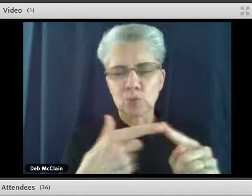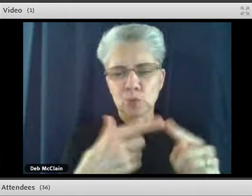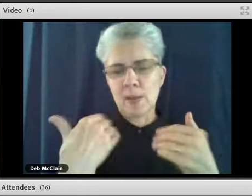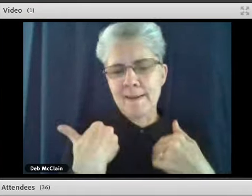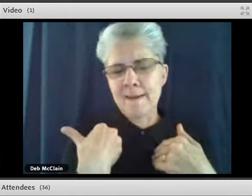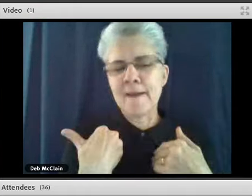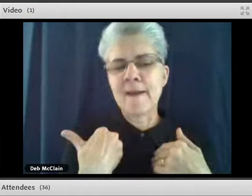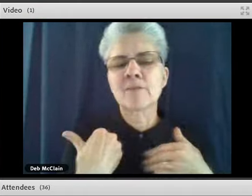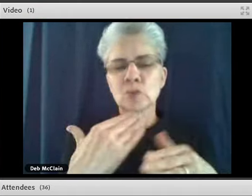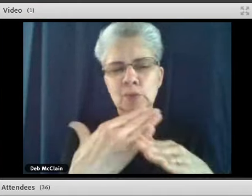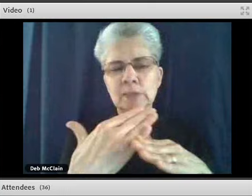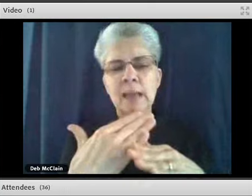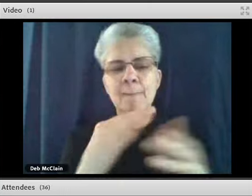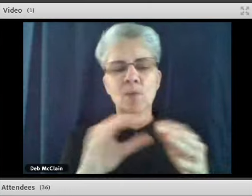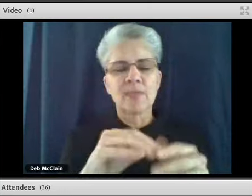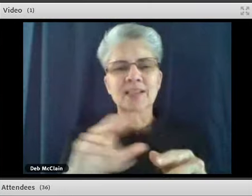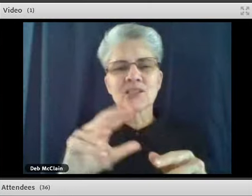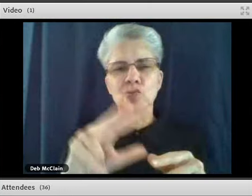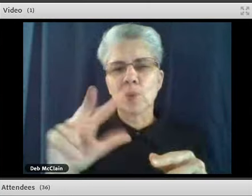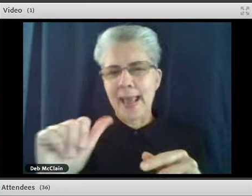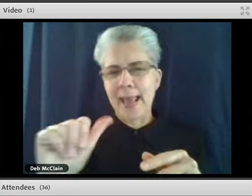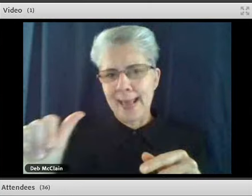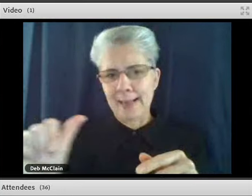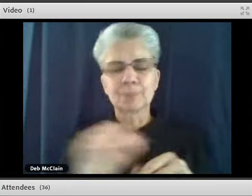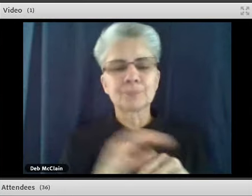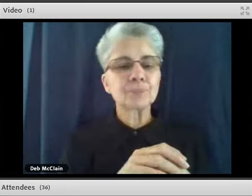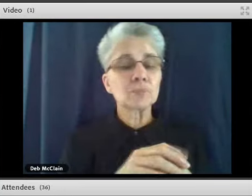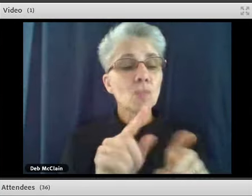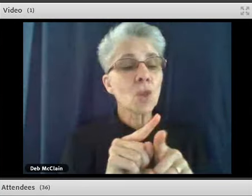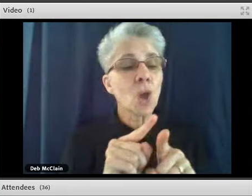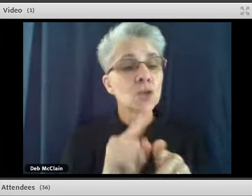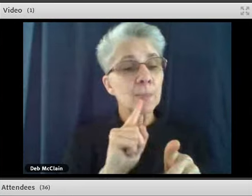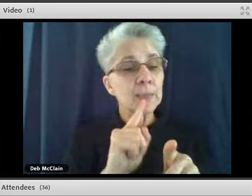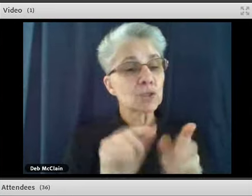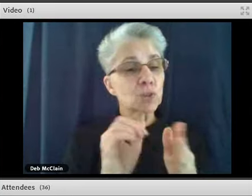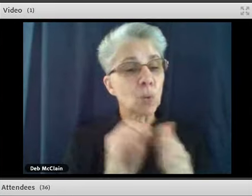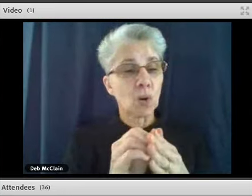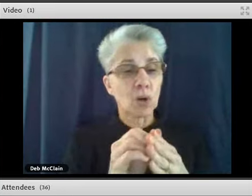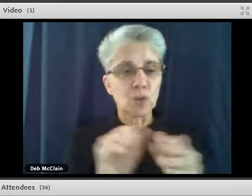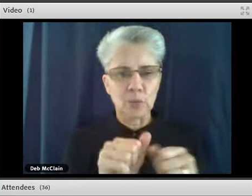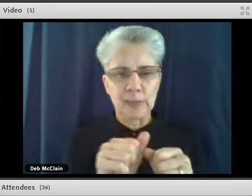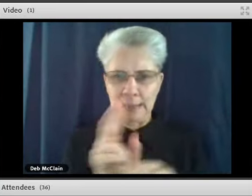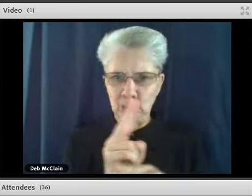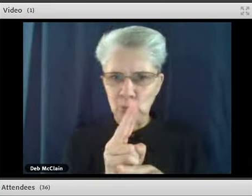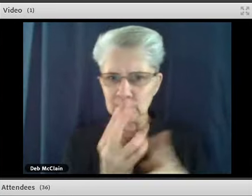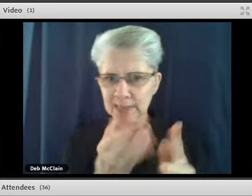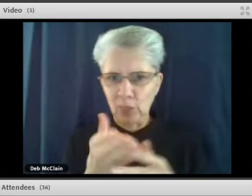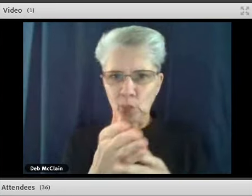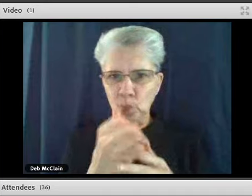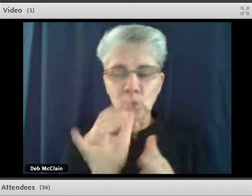that's a great thing to have. Again, that's a AAA level. Also, you want to make sure it's navigable.